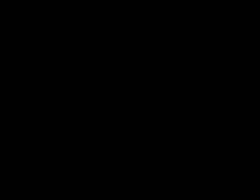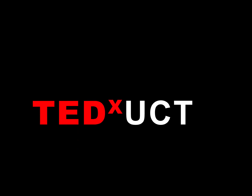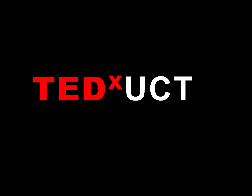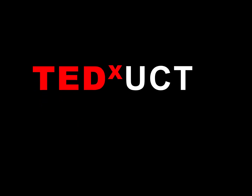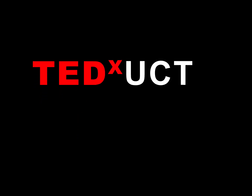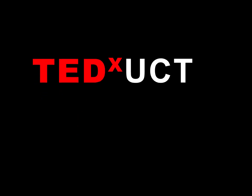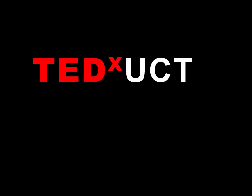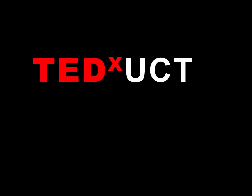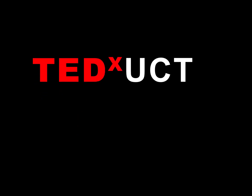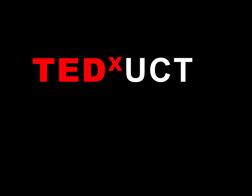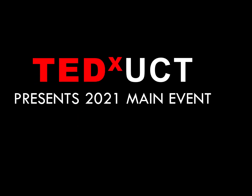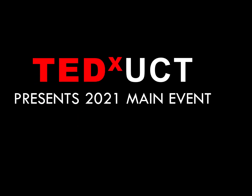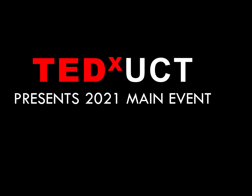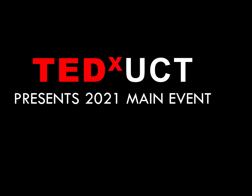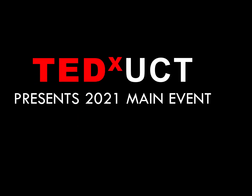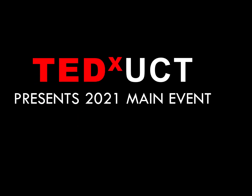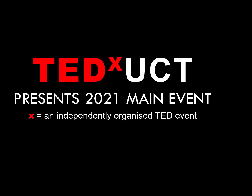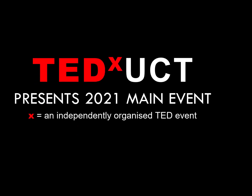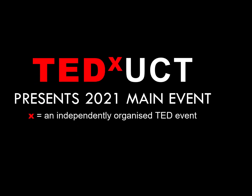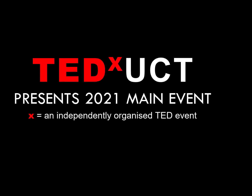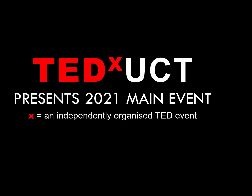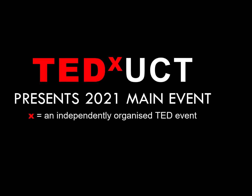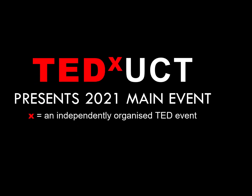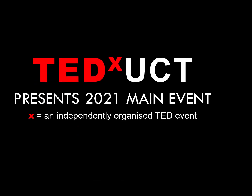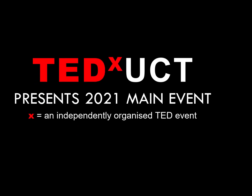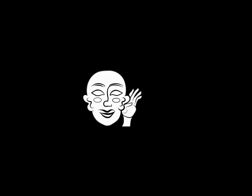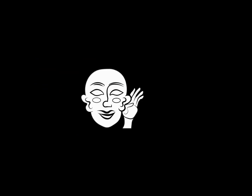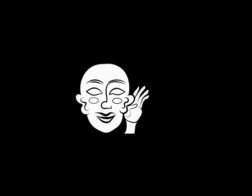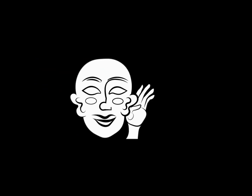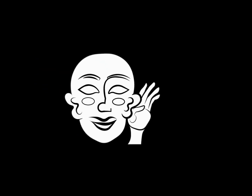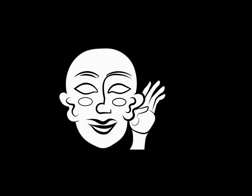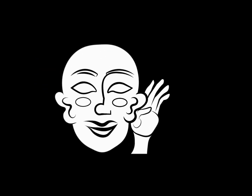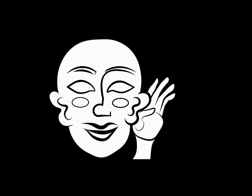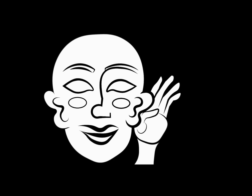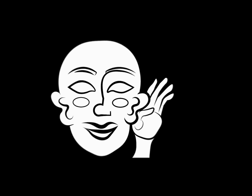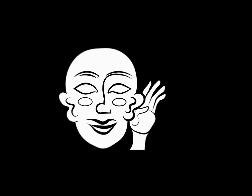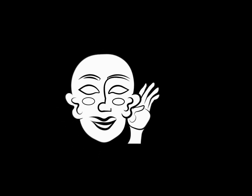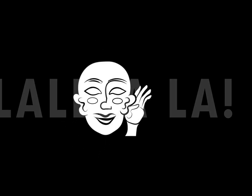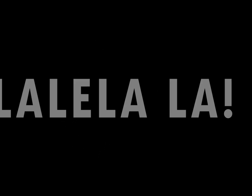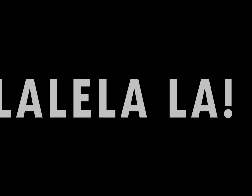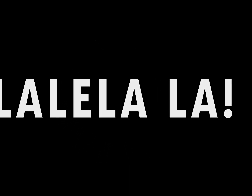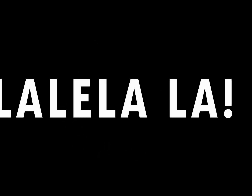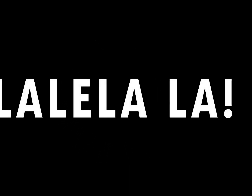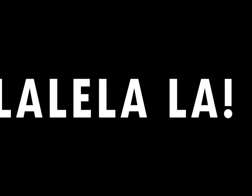Transcriber: Martina Abrami Reviewer: Michael Nystrom